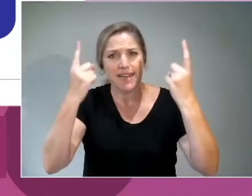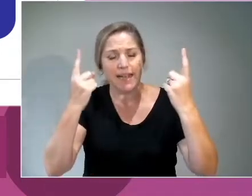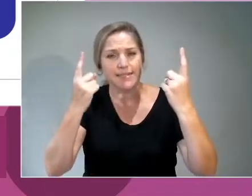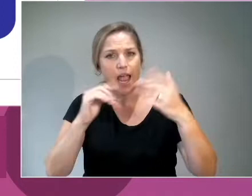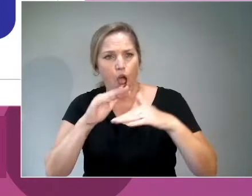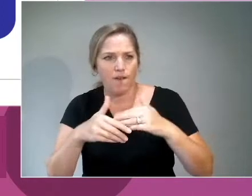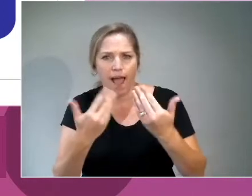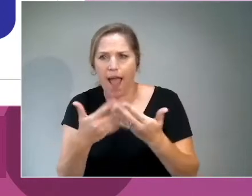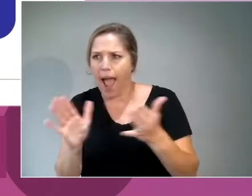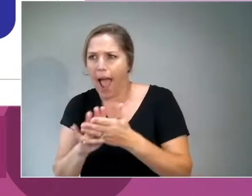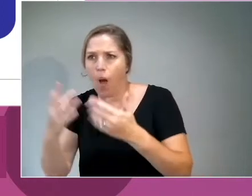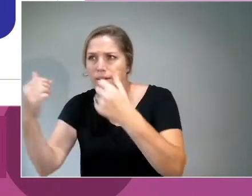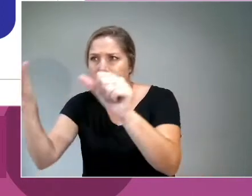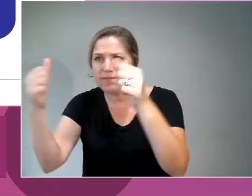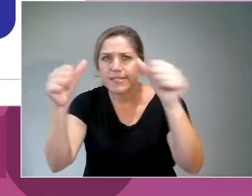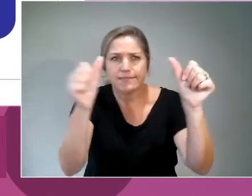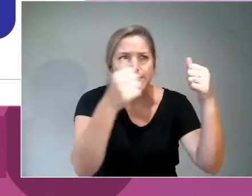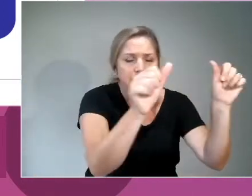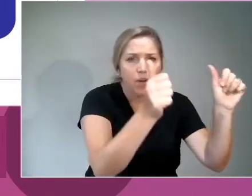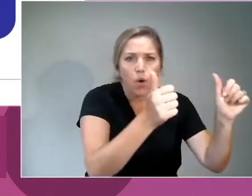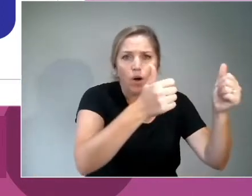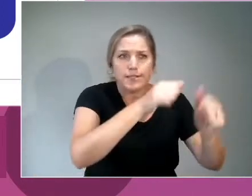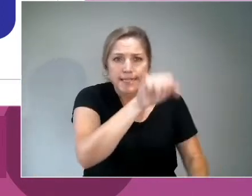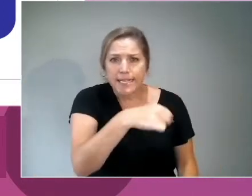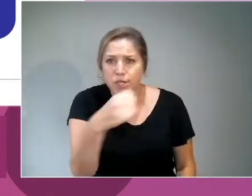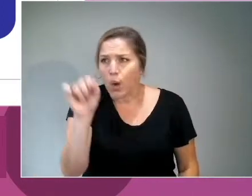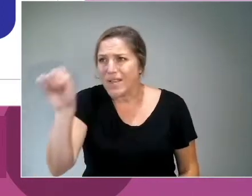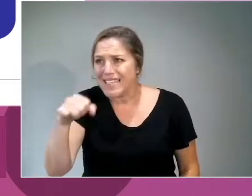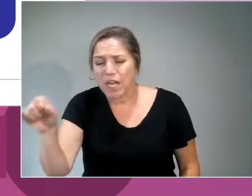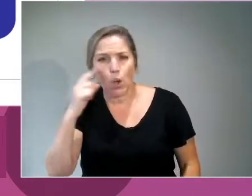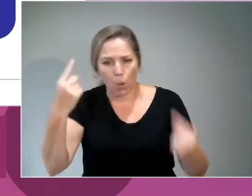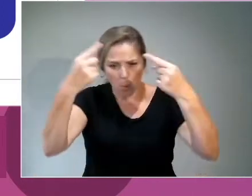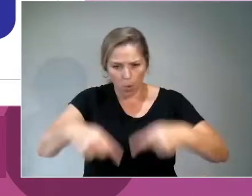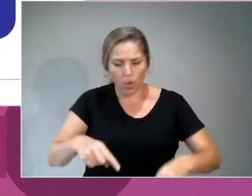so we can actually understand where the complications are. But I'm going. So